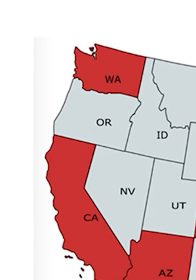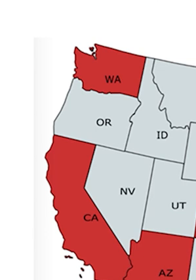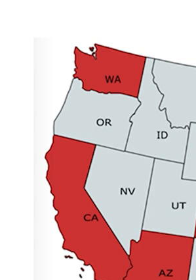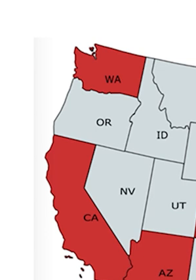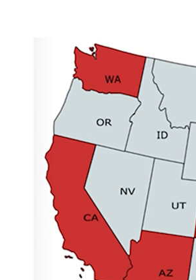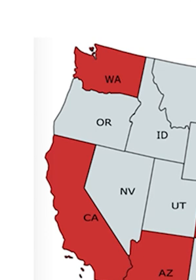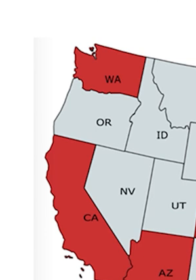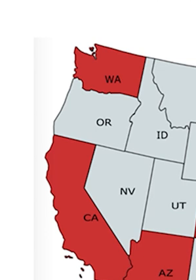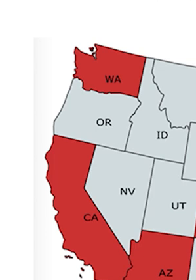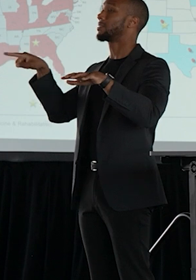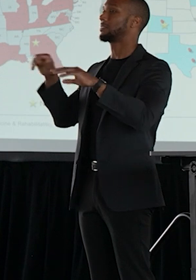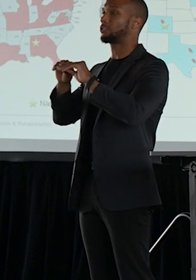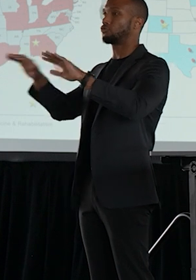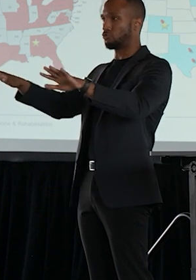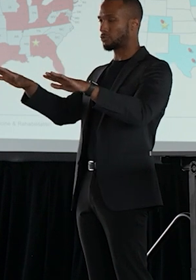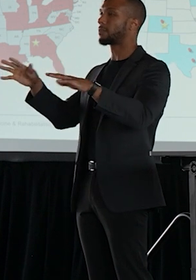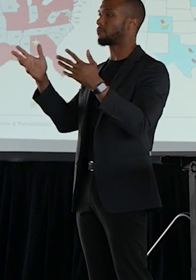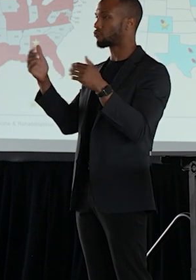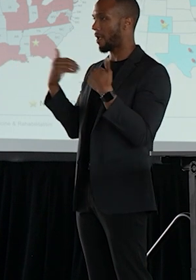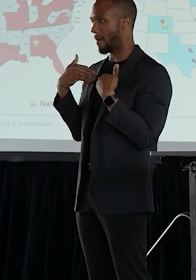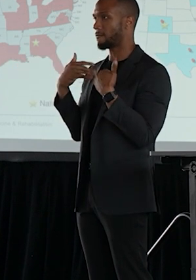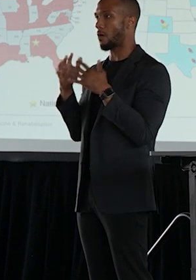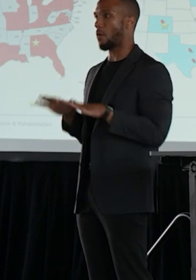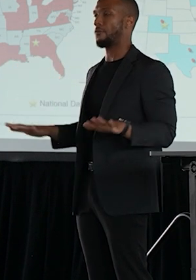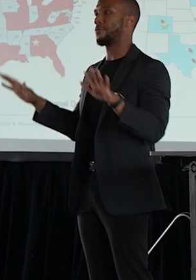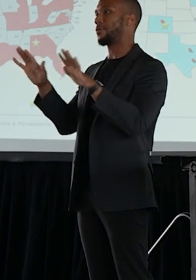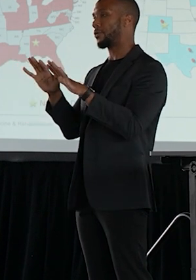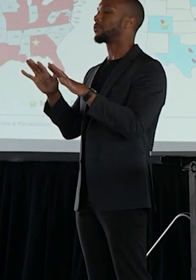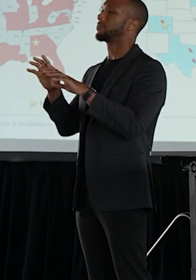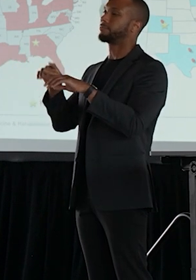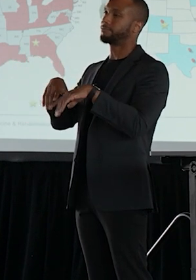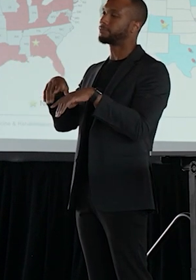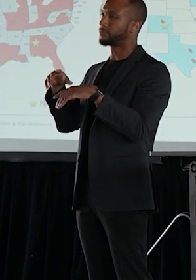that's the distribution they have across those funding year.